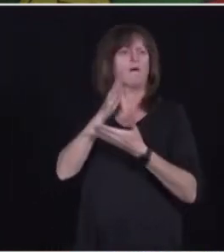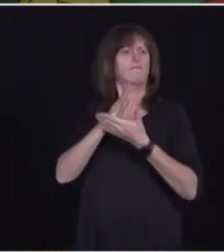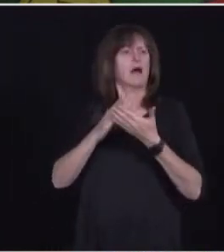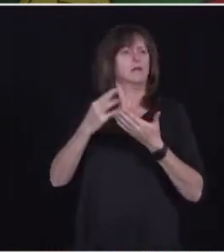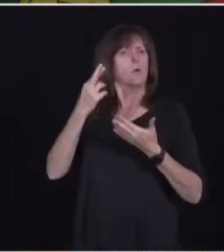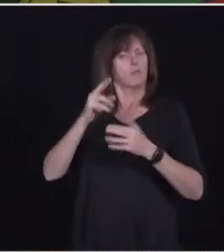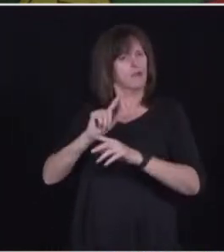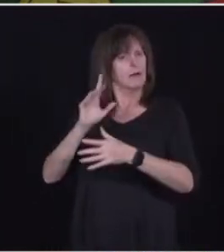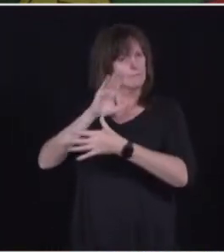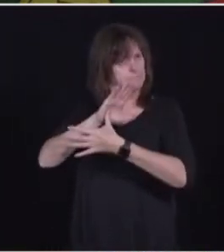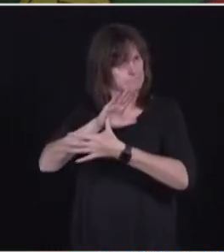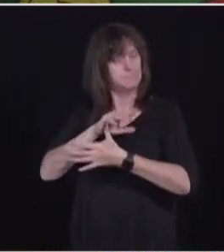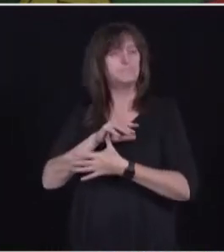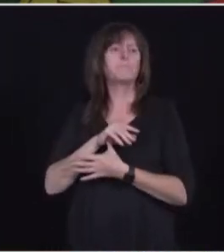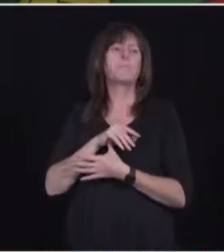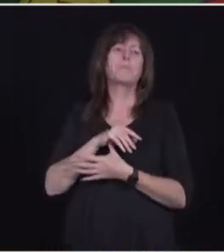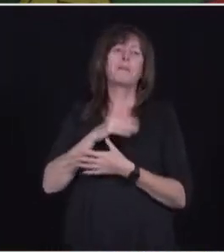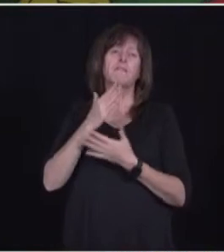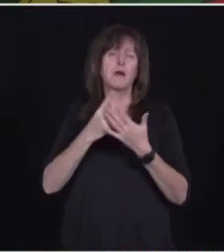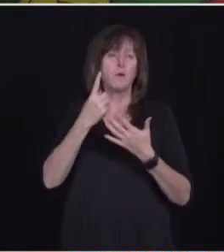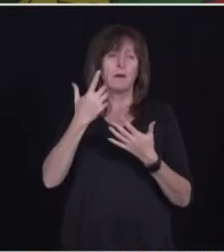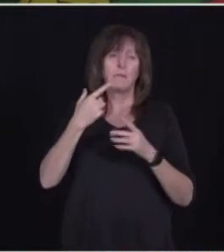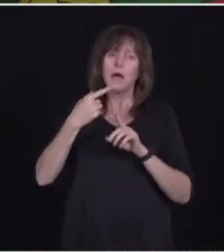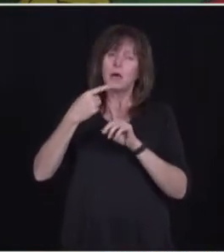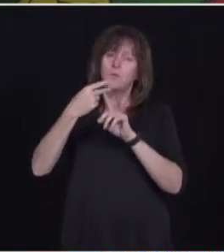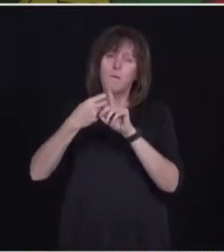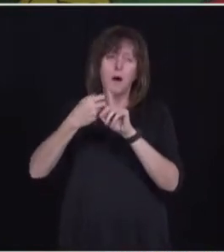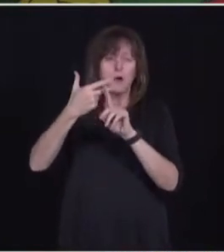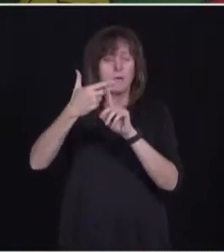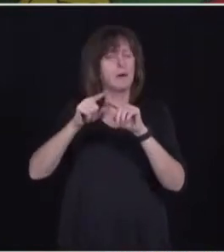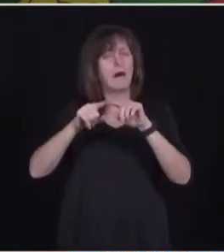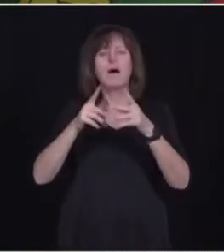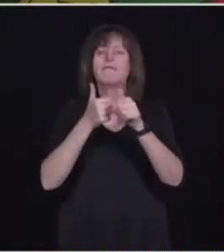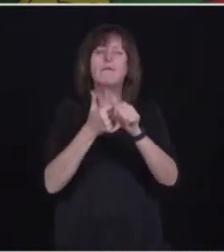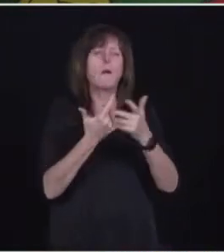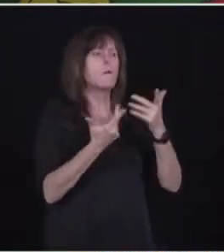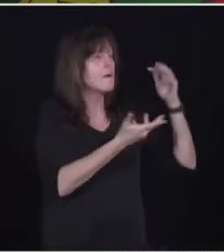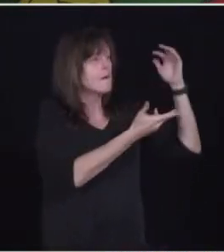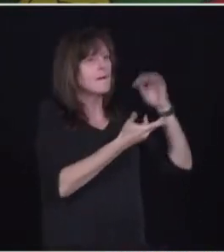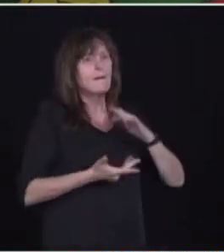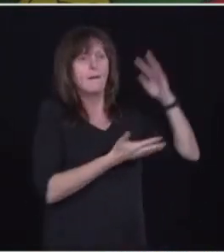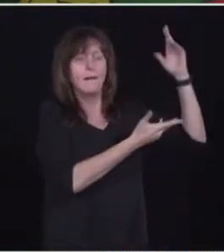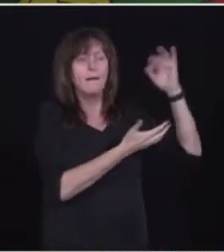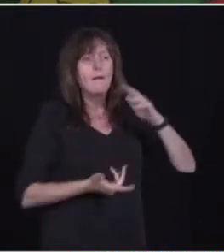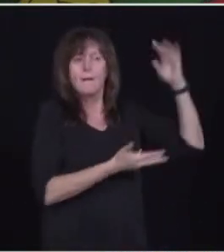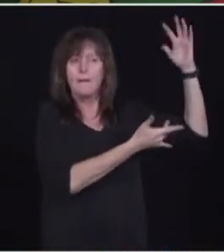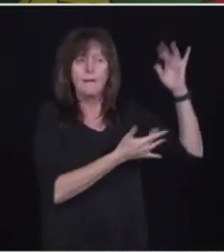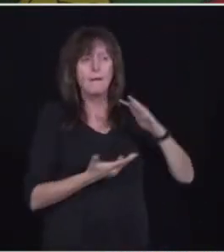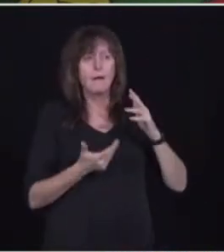Toronto and the staff there are into our planning with us and we are working through that. We are making sure that we are ready to execute